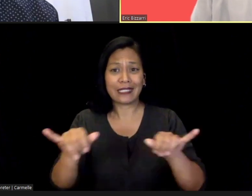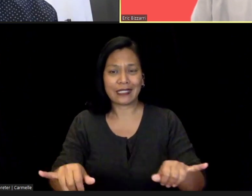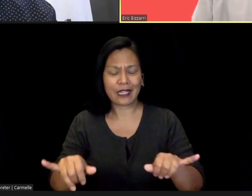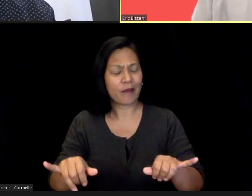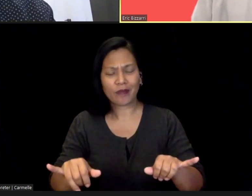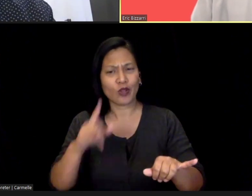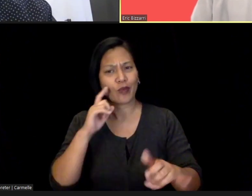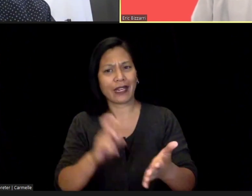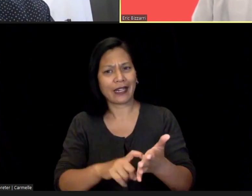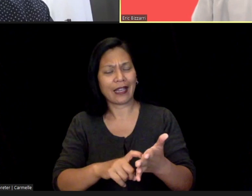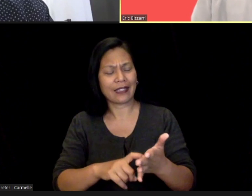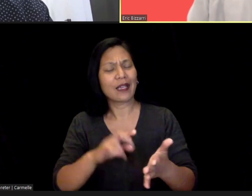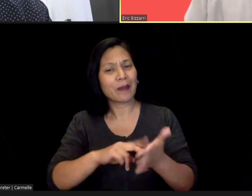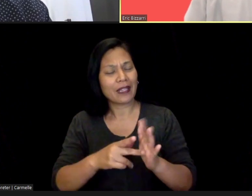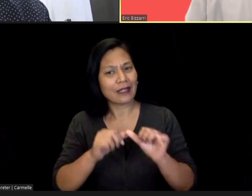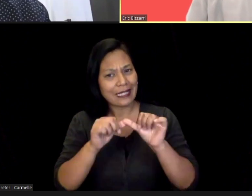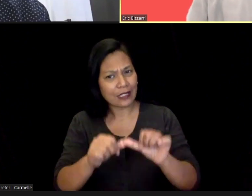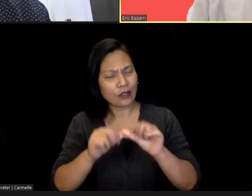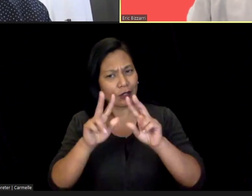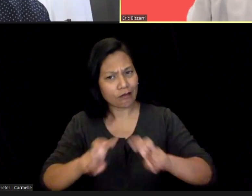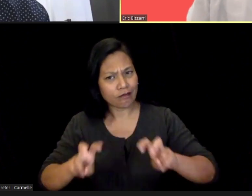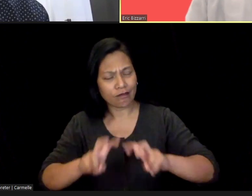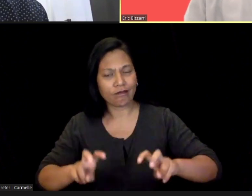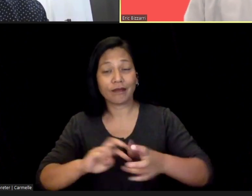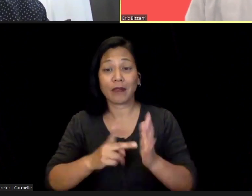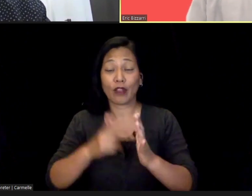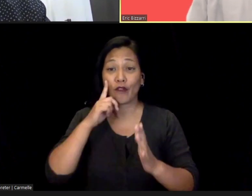The Future of Film Showcase will continue to ask what it means for us to keep